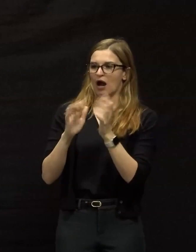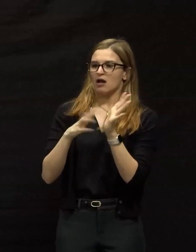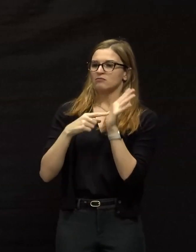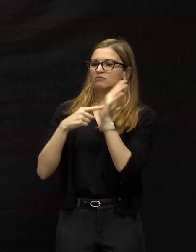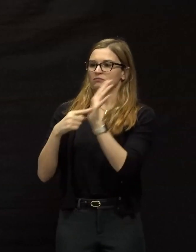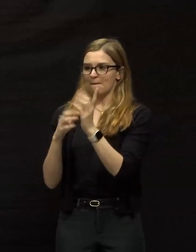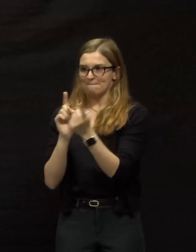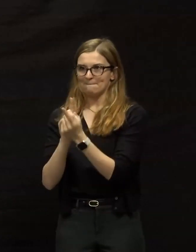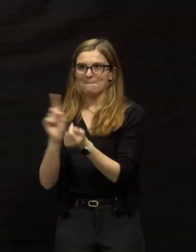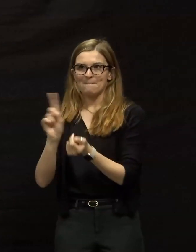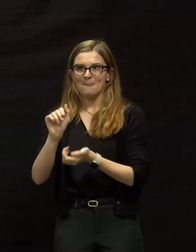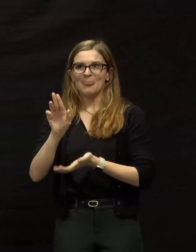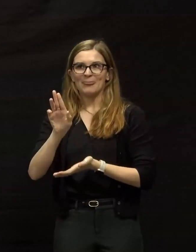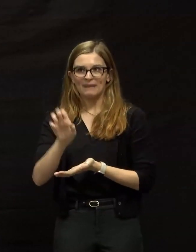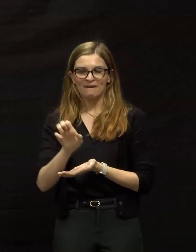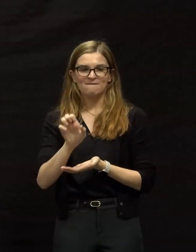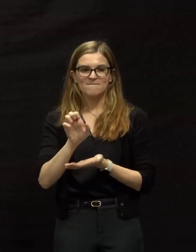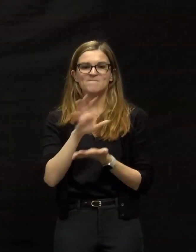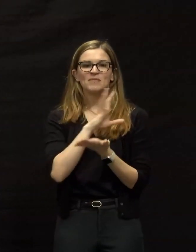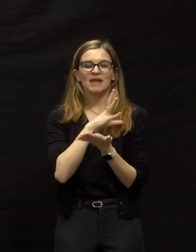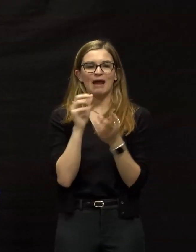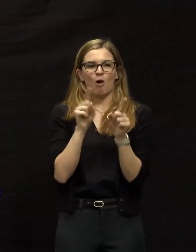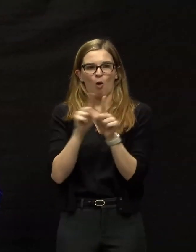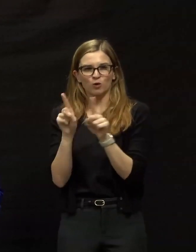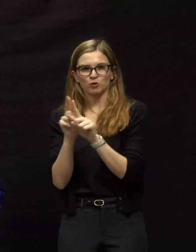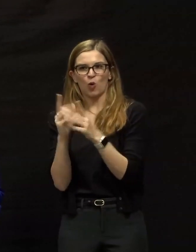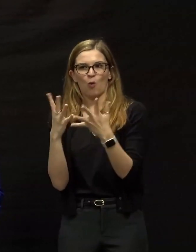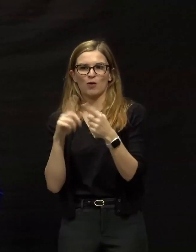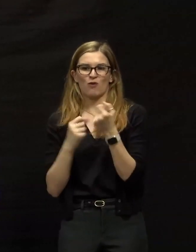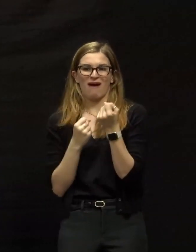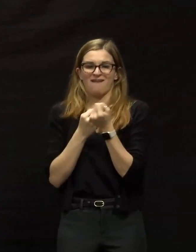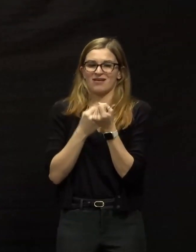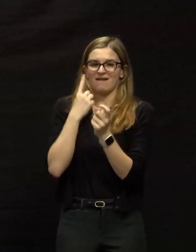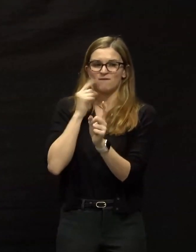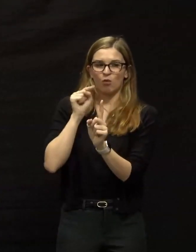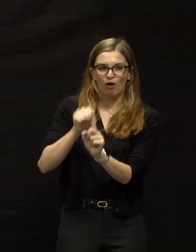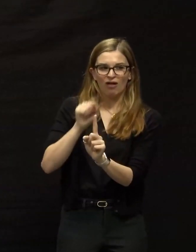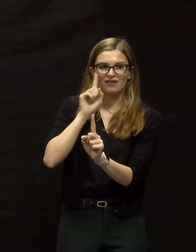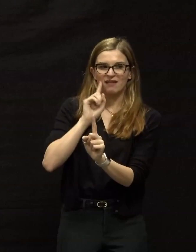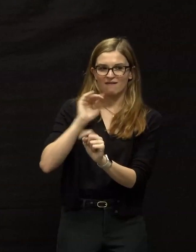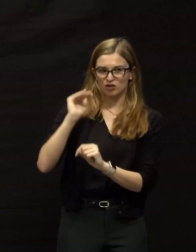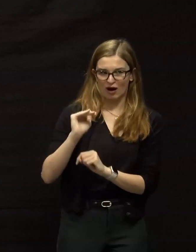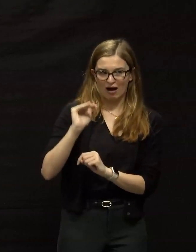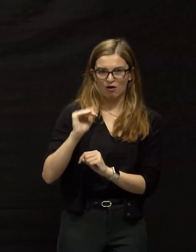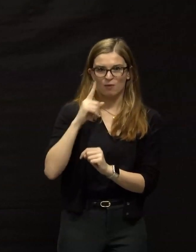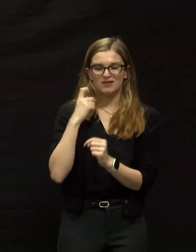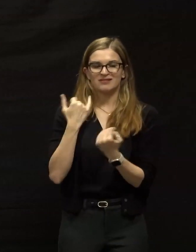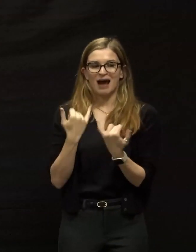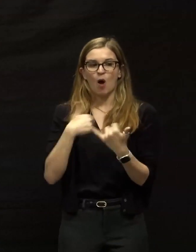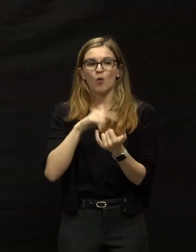So it's a challenge sometimes again to meet them where they are. We also want be able to advocate,